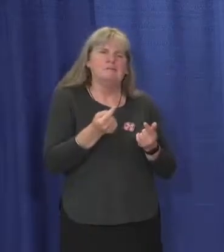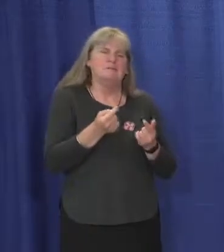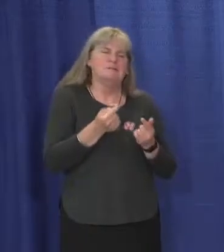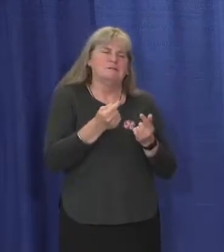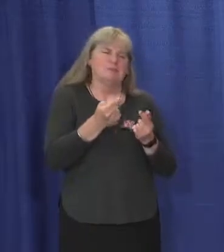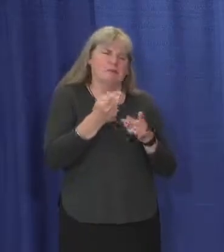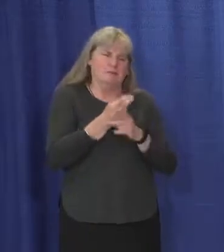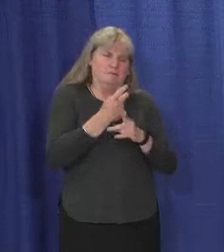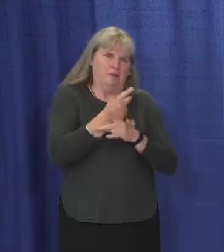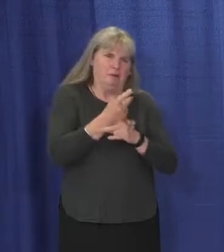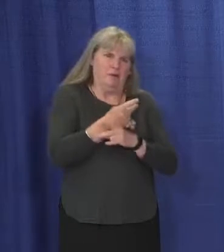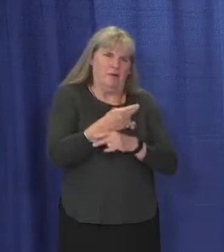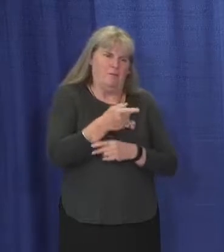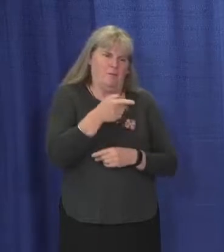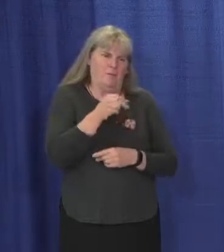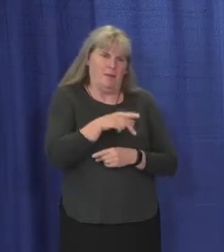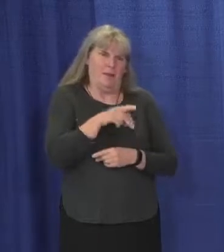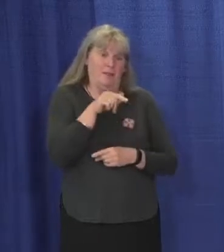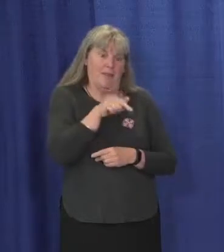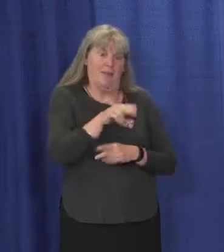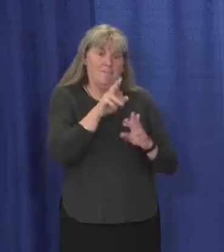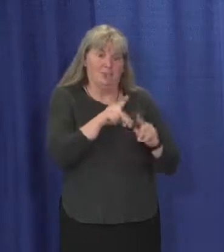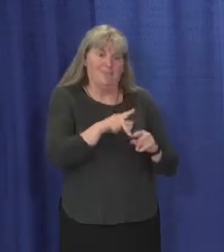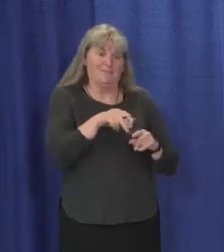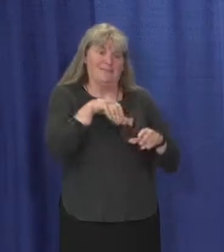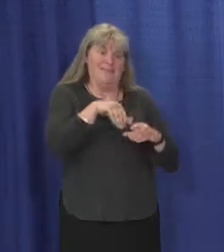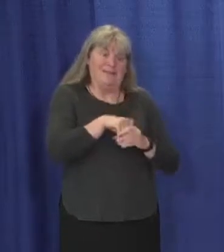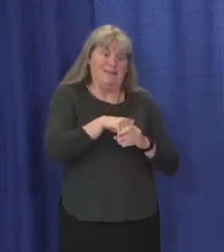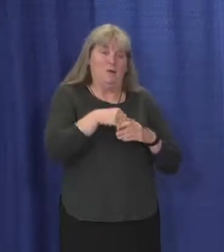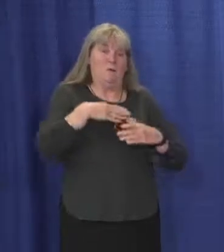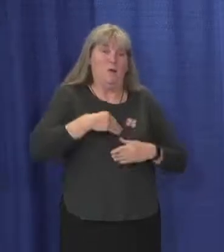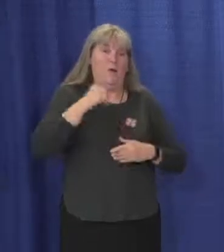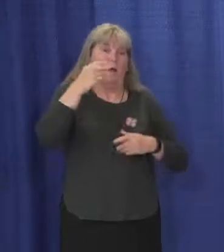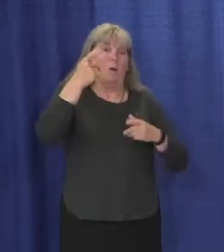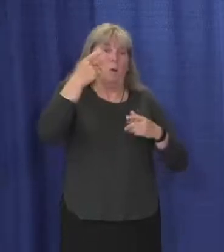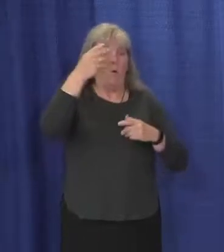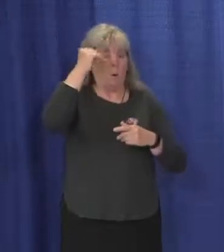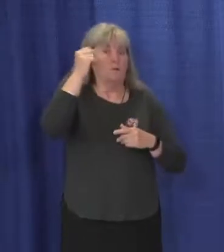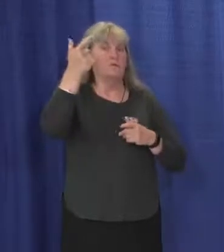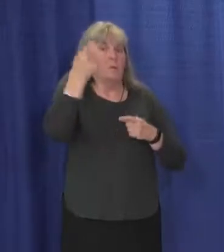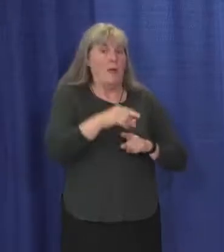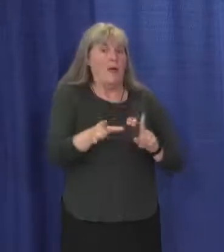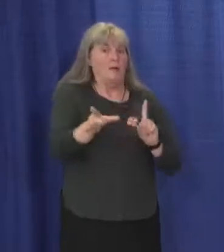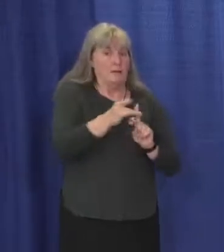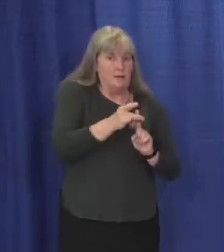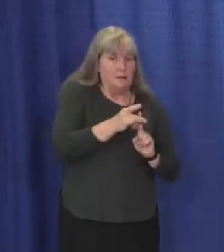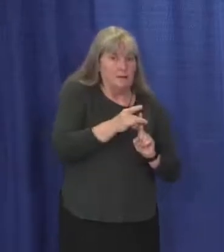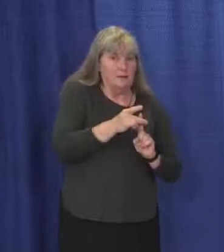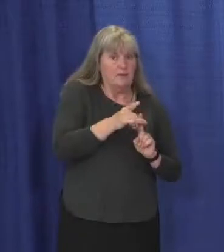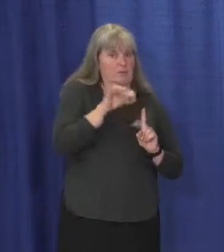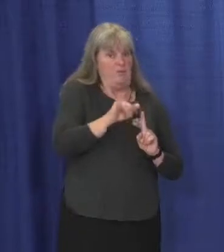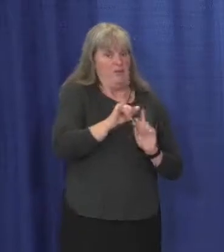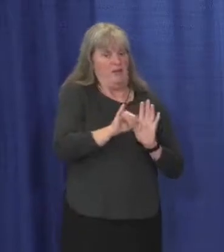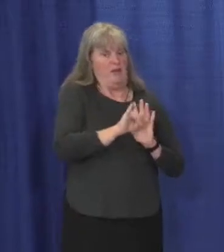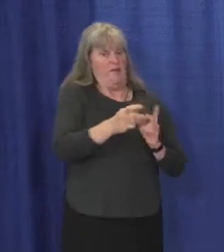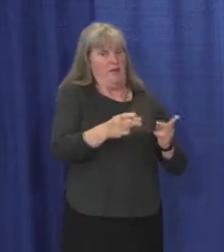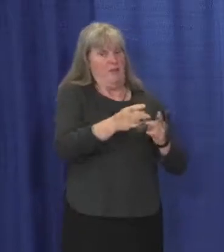were present. And sometimes it's hard to ascertain that level of information so there's that lack